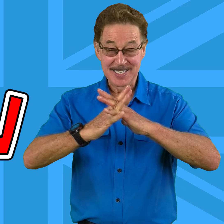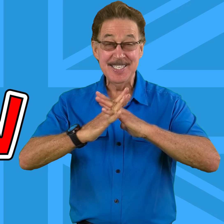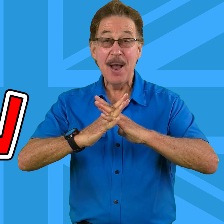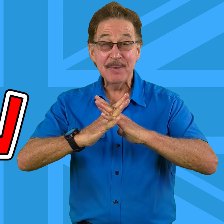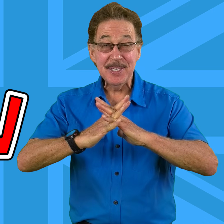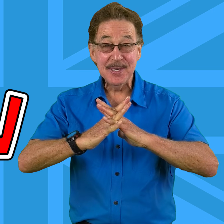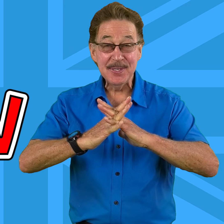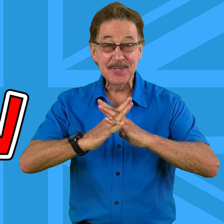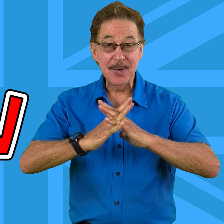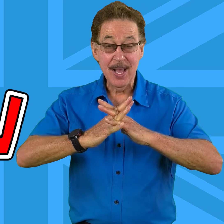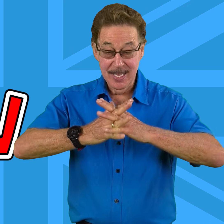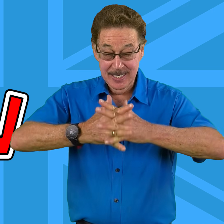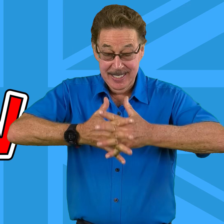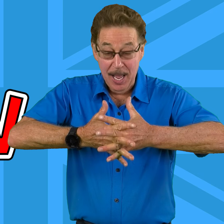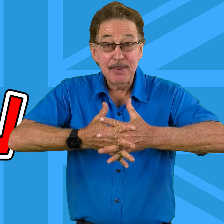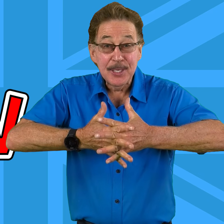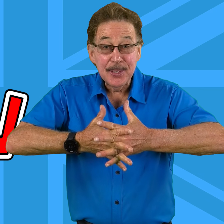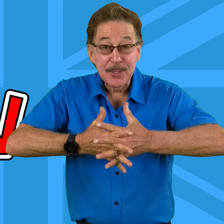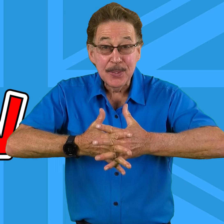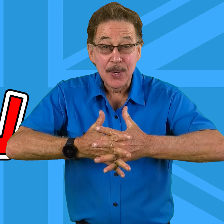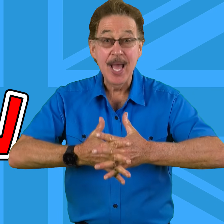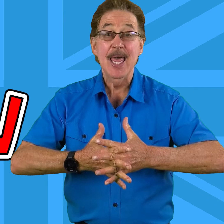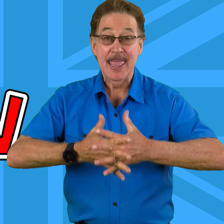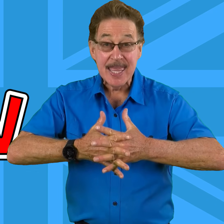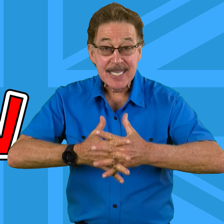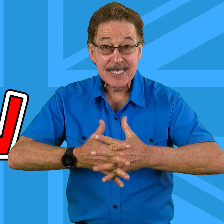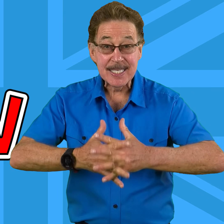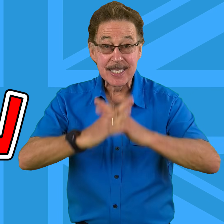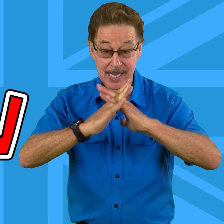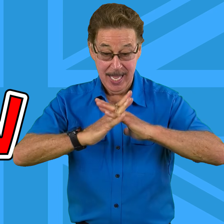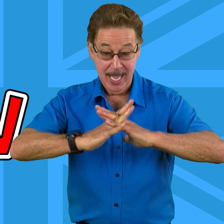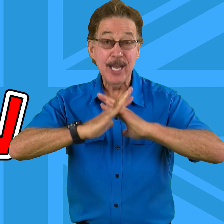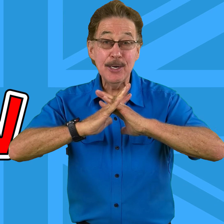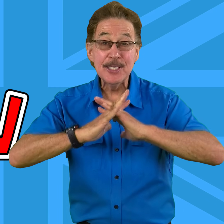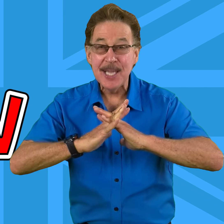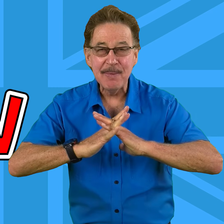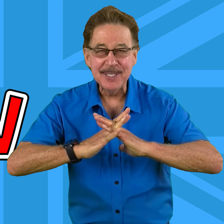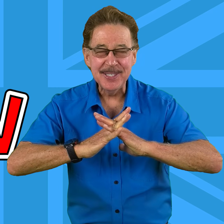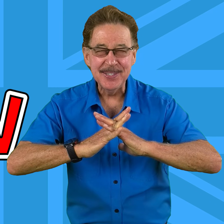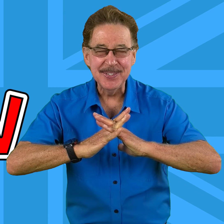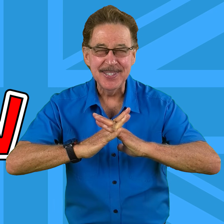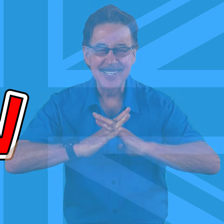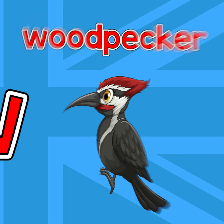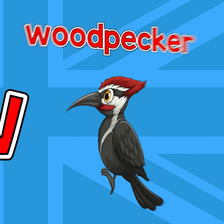W, w, this is the letter w